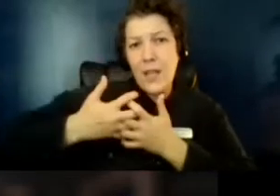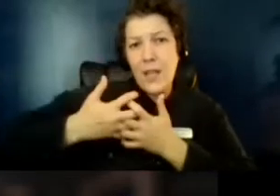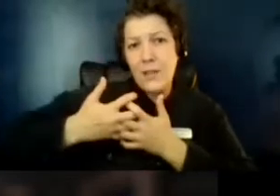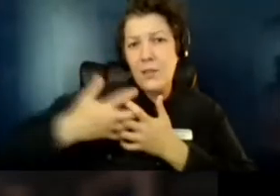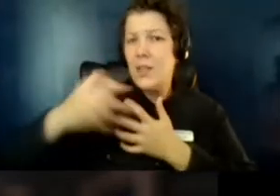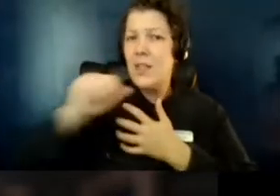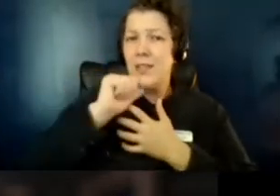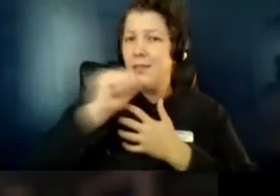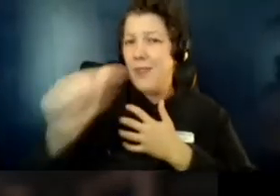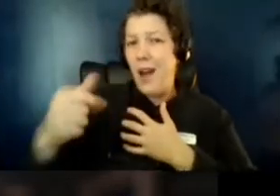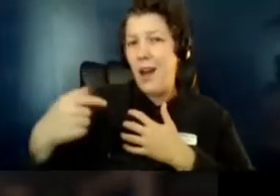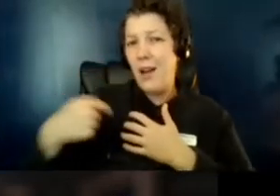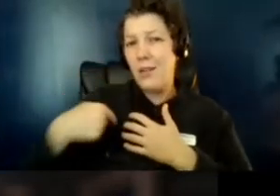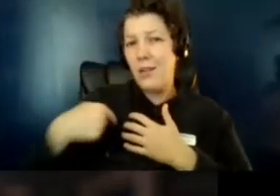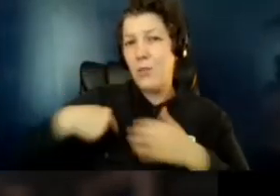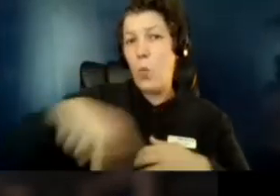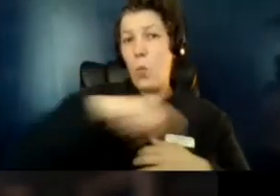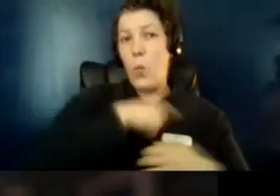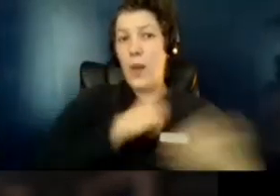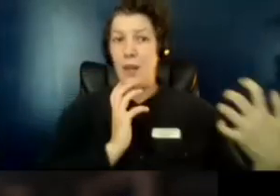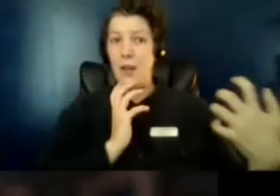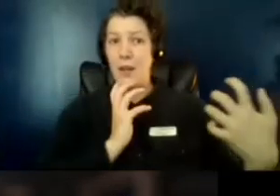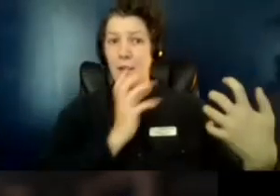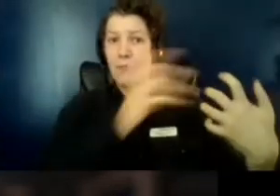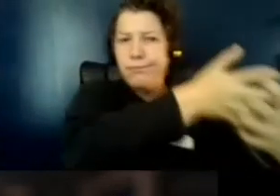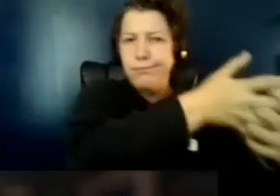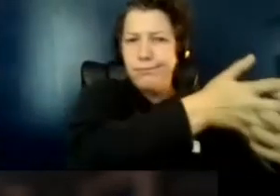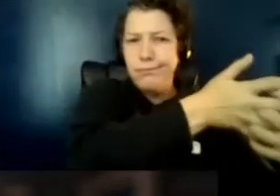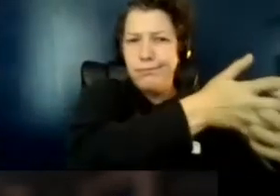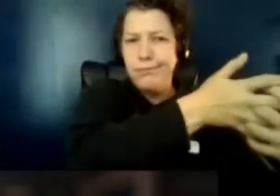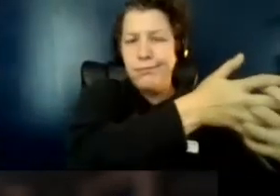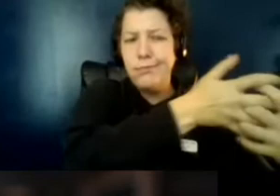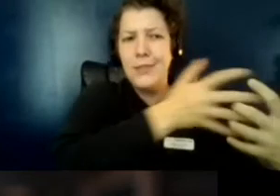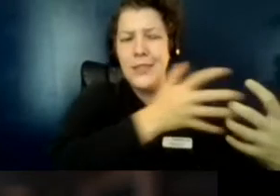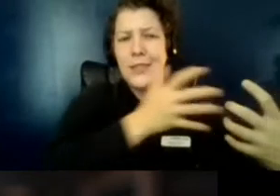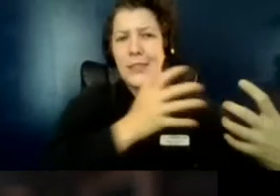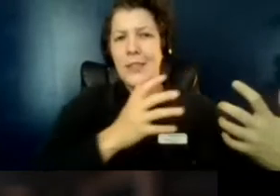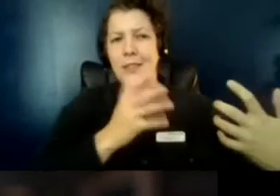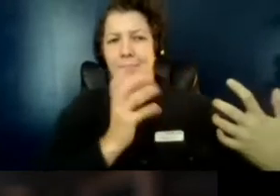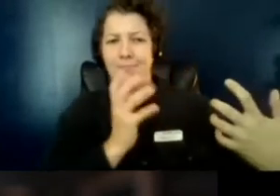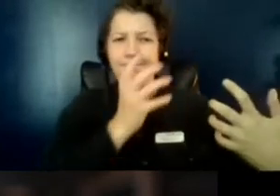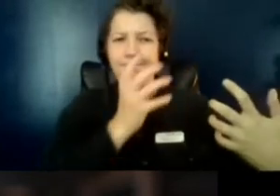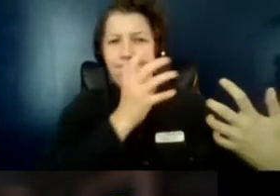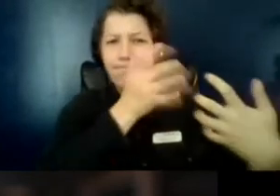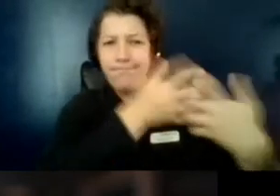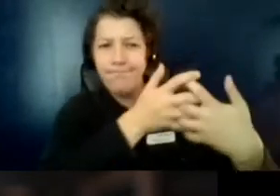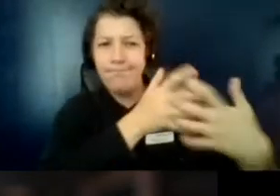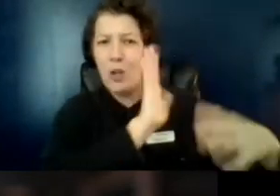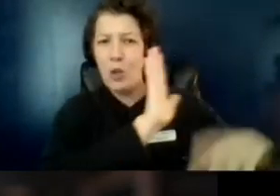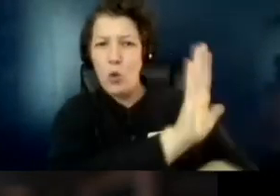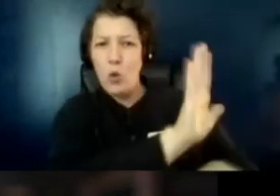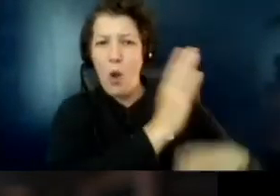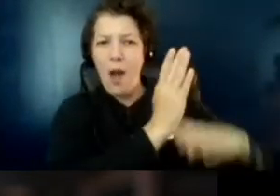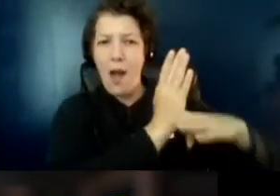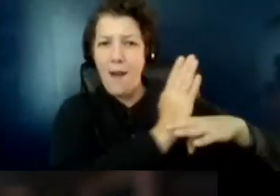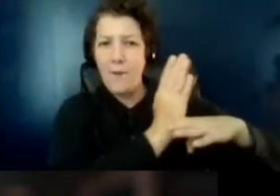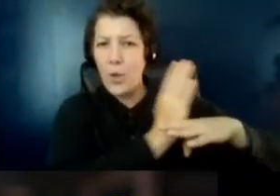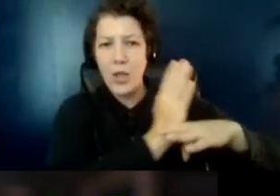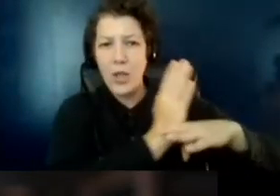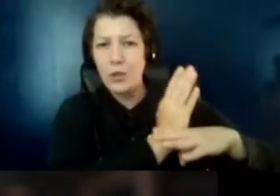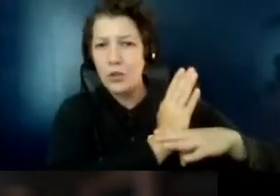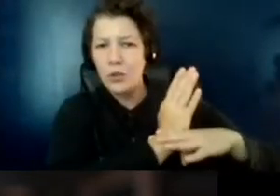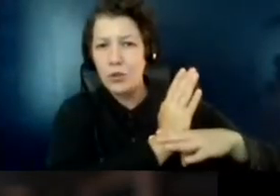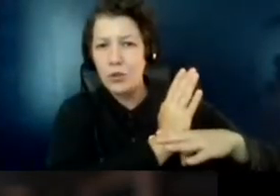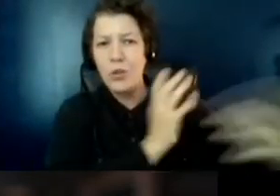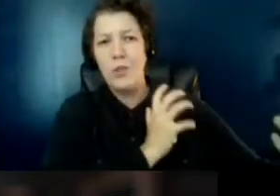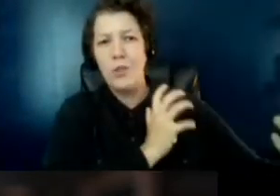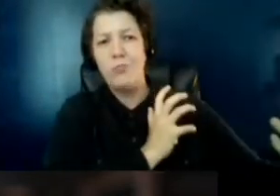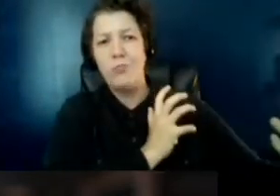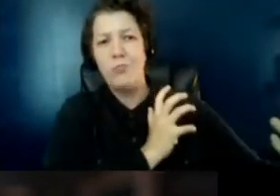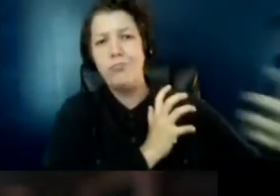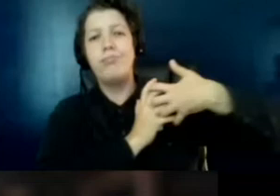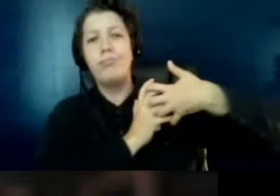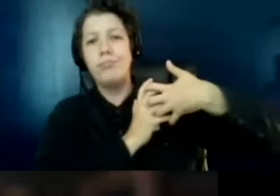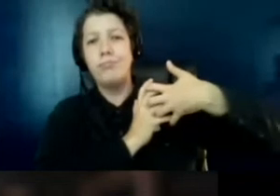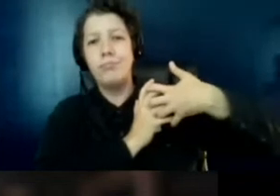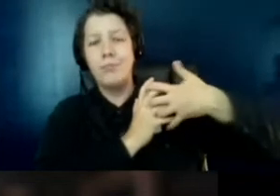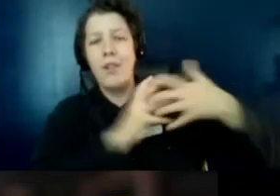some basic norm. That we fit some basic middle ground. And this type of accommodation is